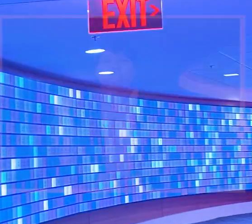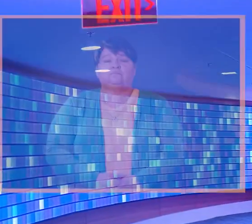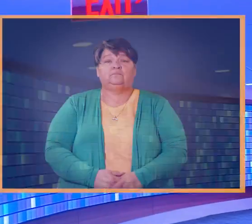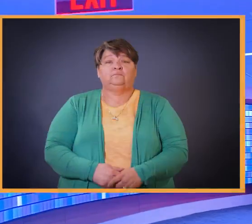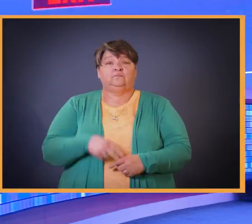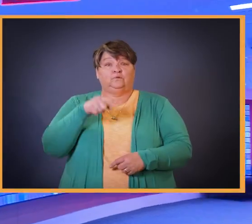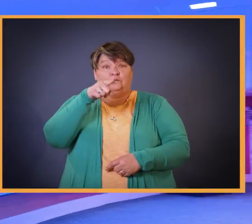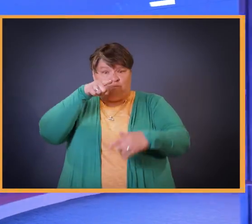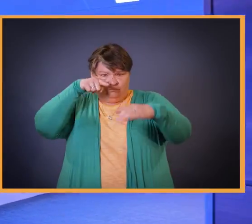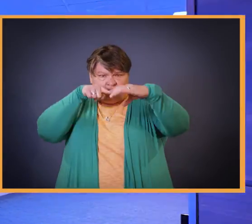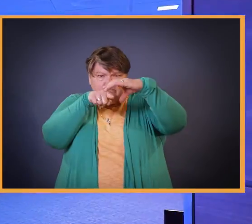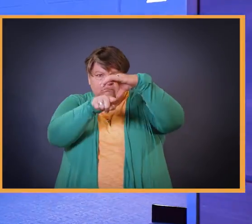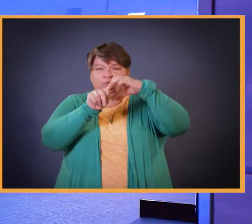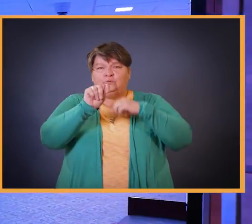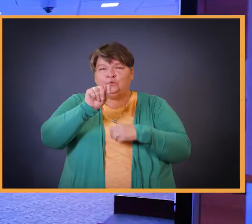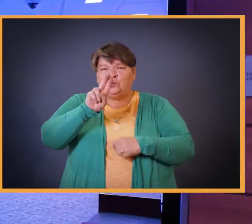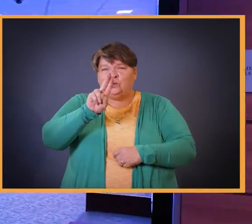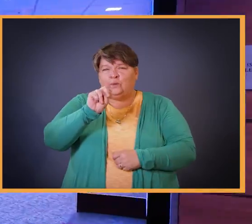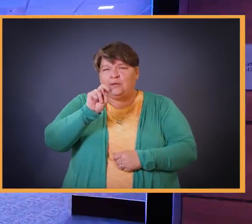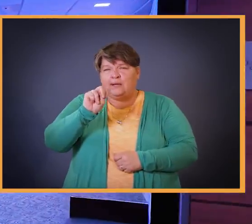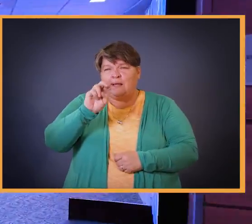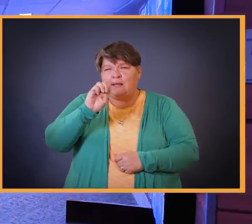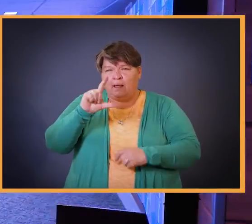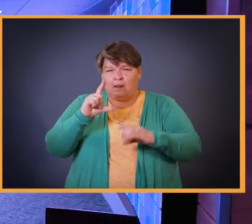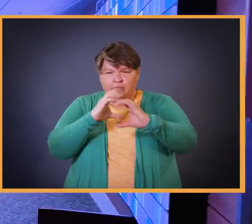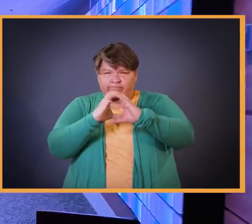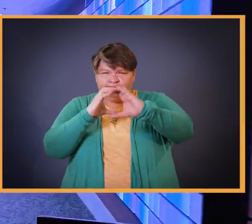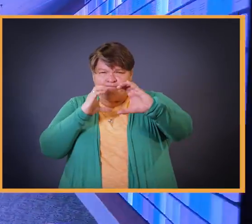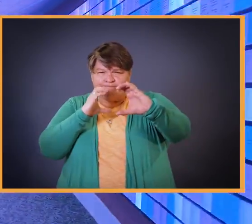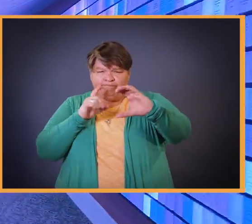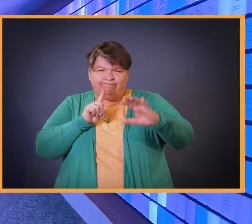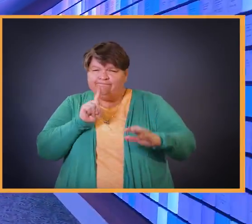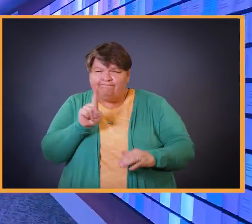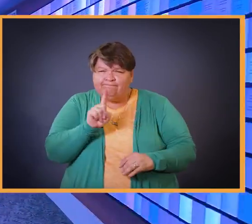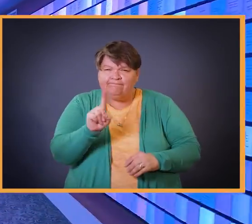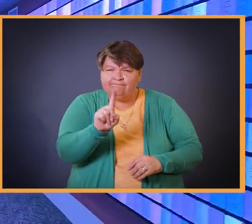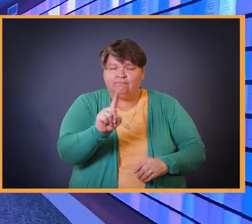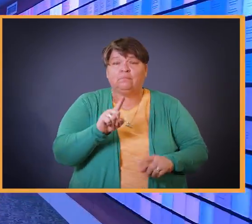Then walk through the tunnel to floor L2 of the Dana building.